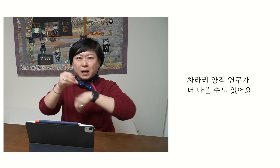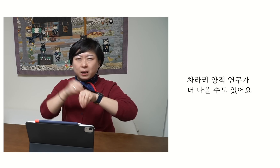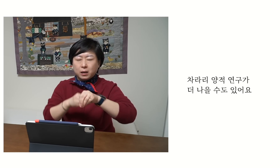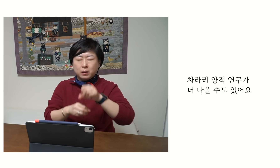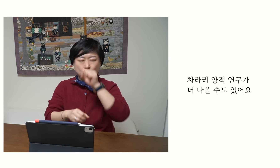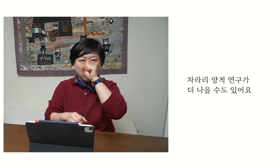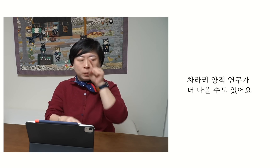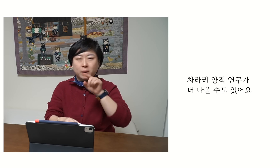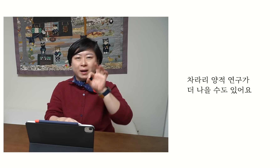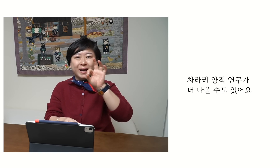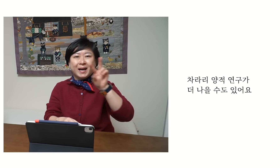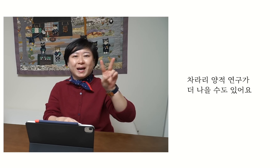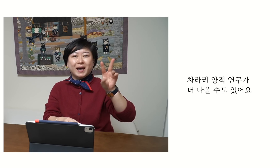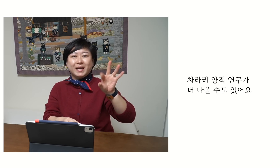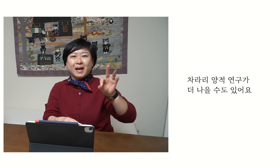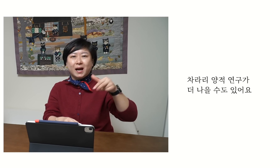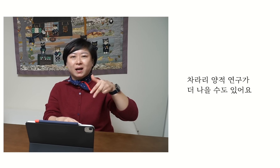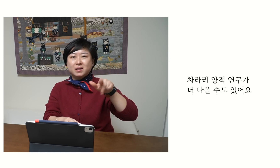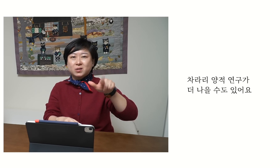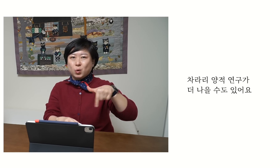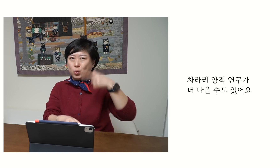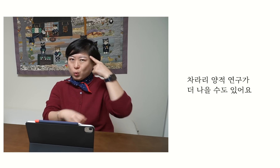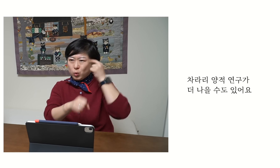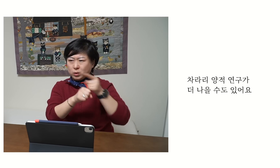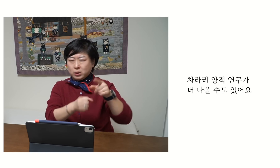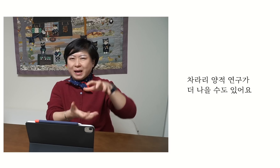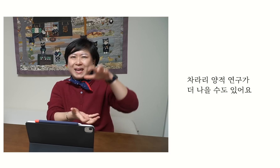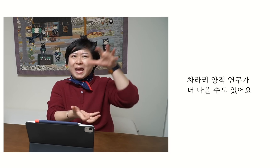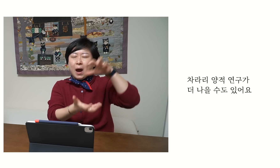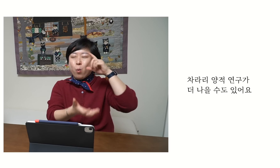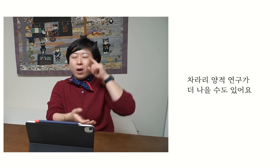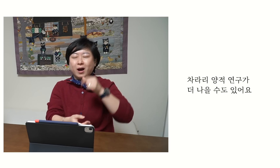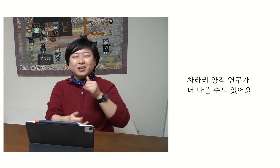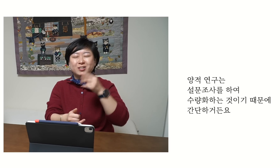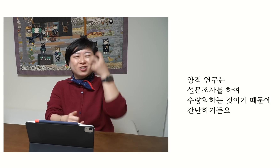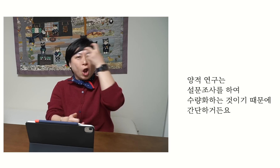so a quantitative study might be better.